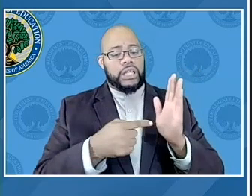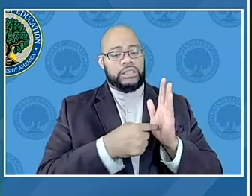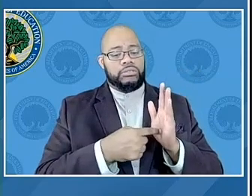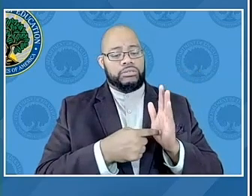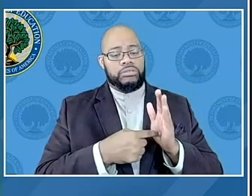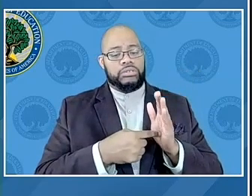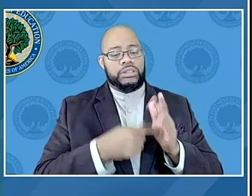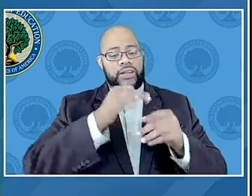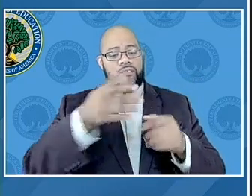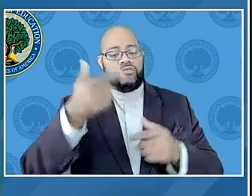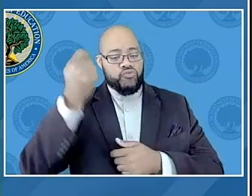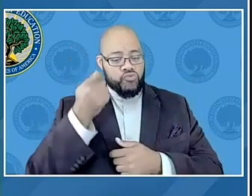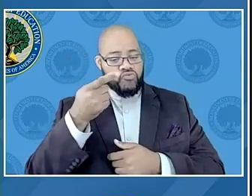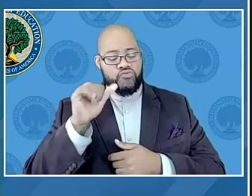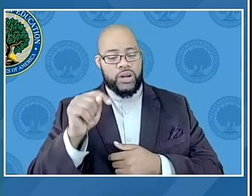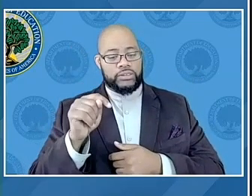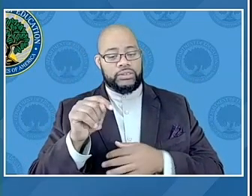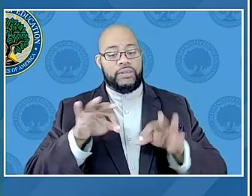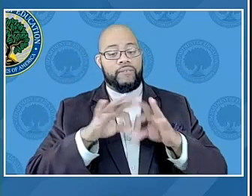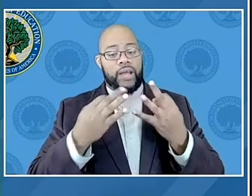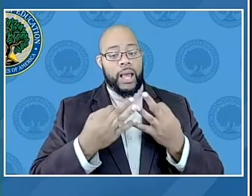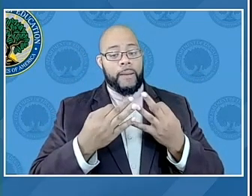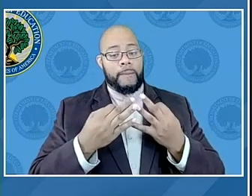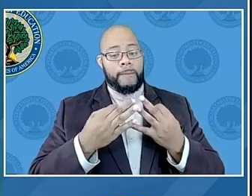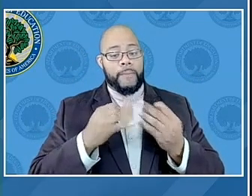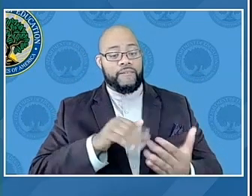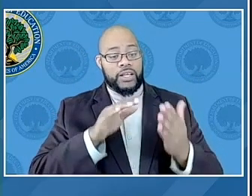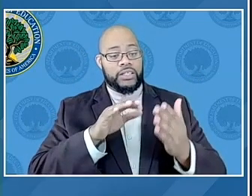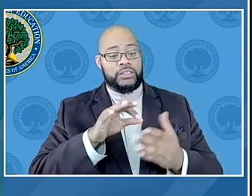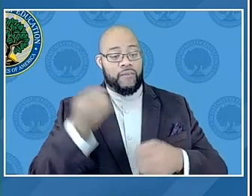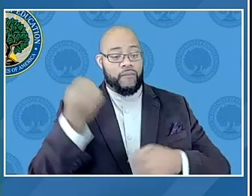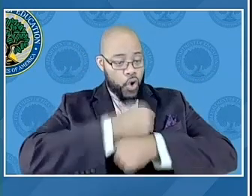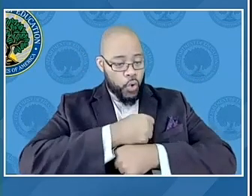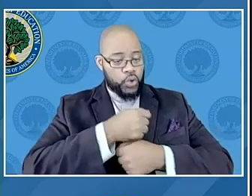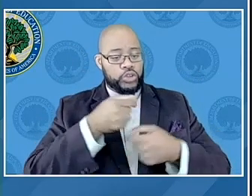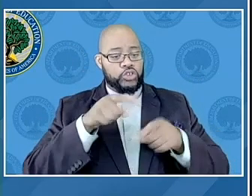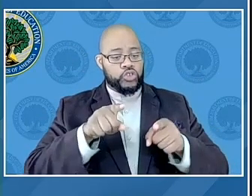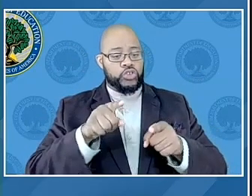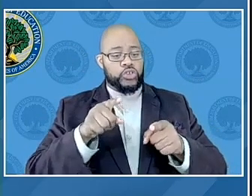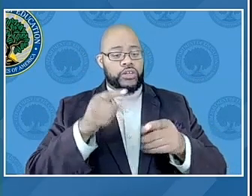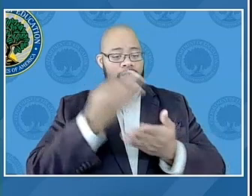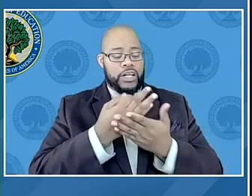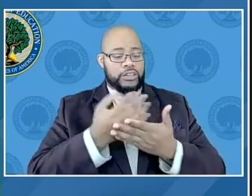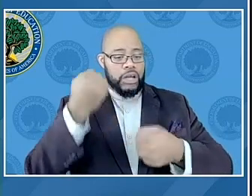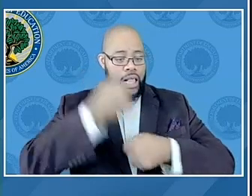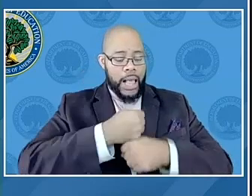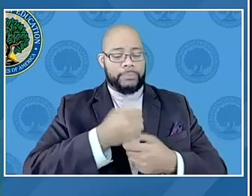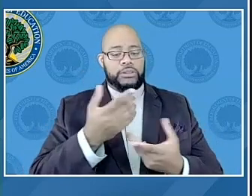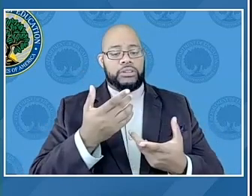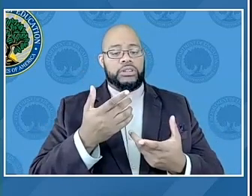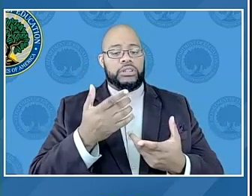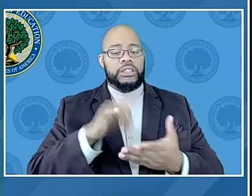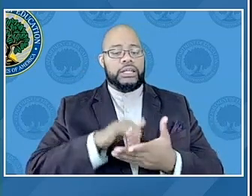Did your family face foreclosure and hardships during the financial collapse, which caused you not to have savings for